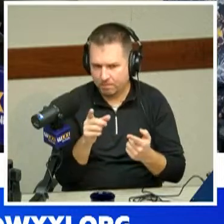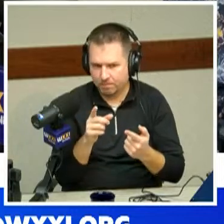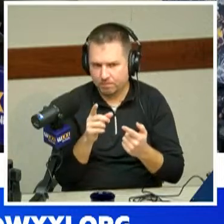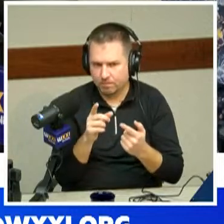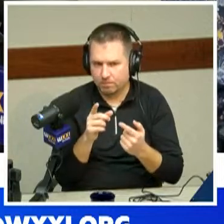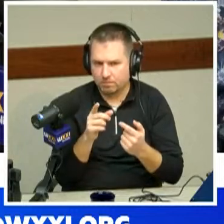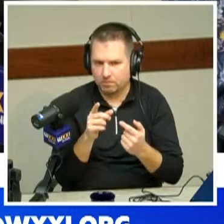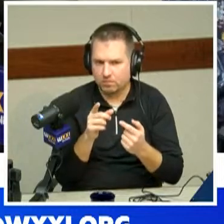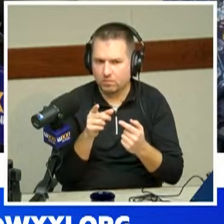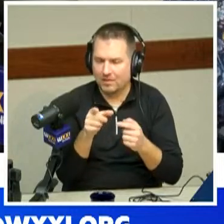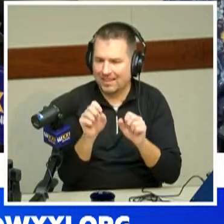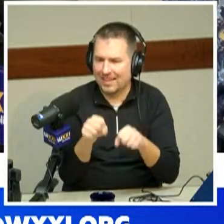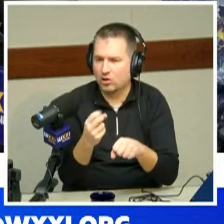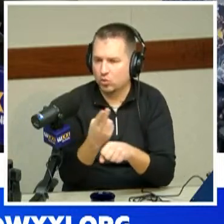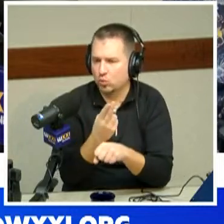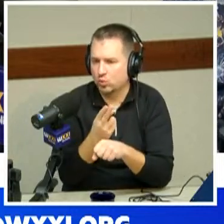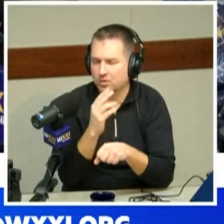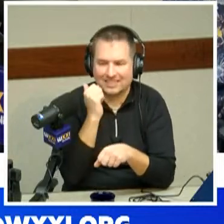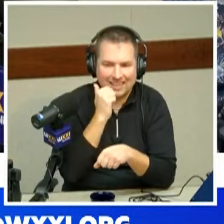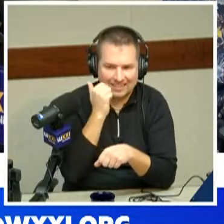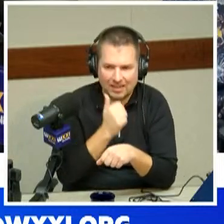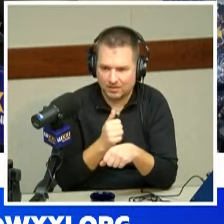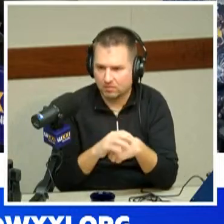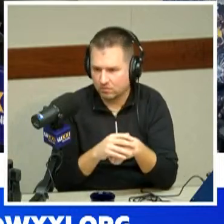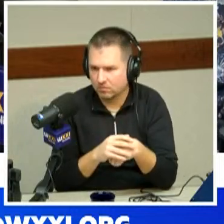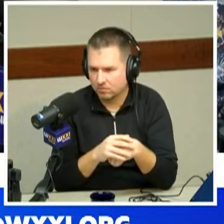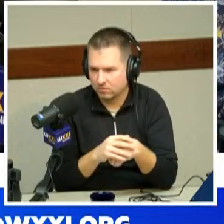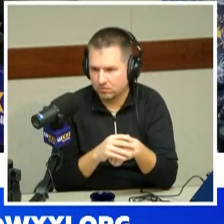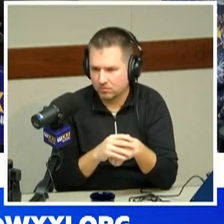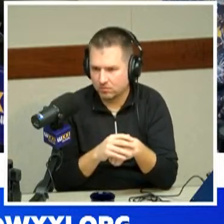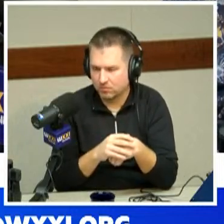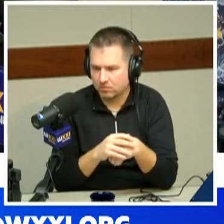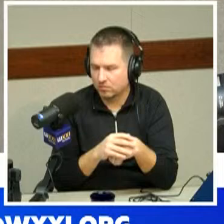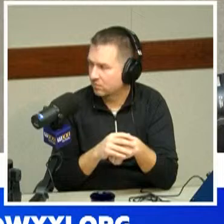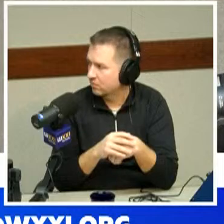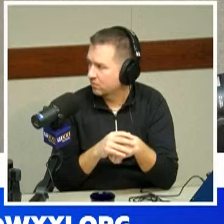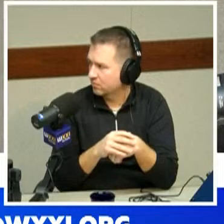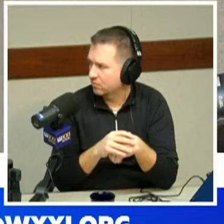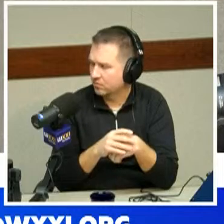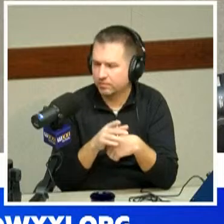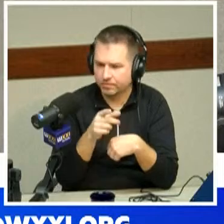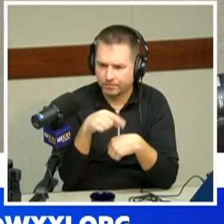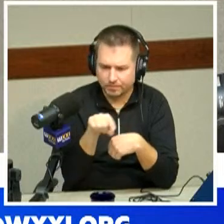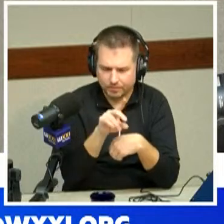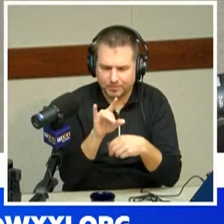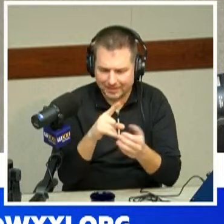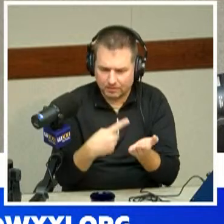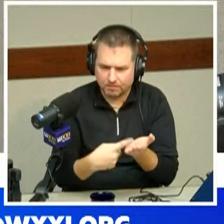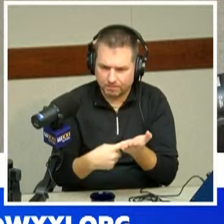um uh be used on a day-to-day base yeah thank and we've talked a lot about you know the parent child